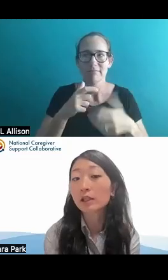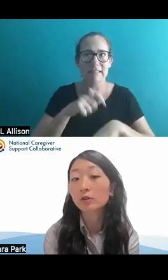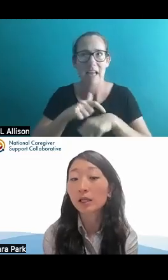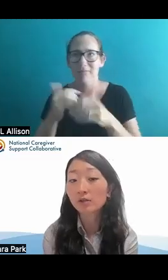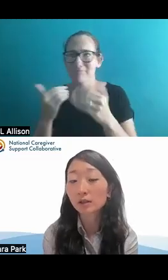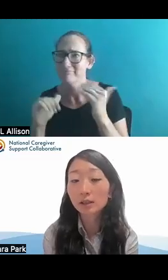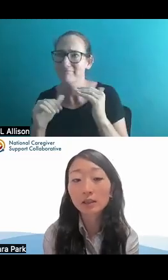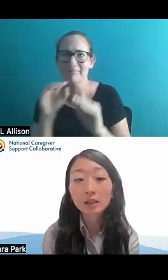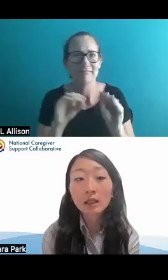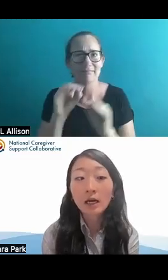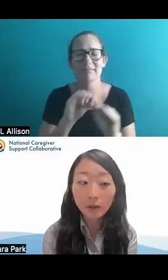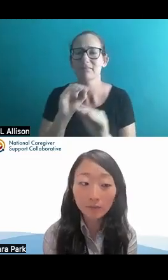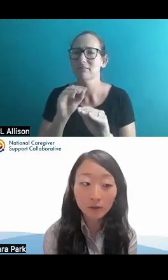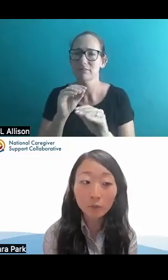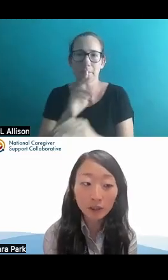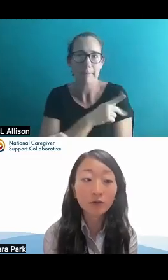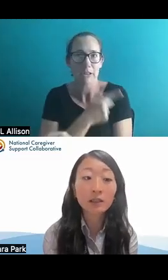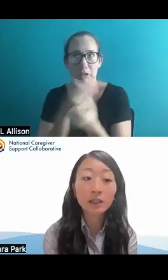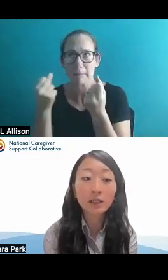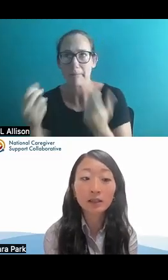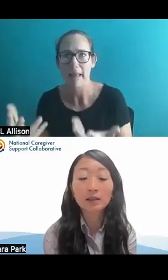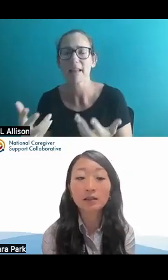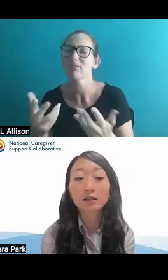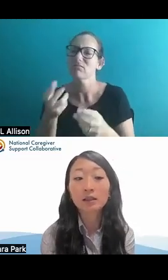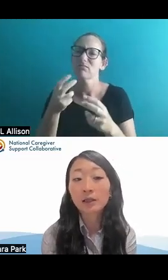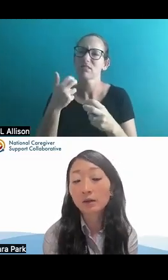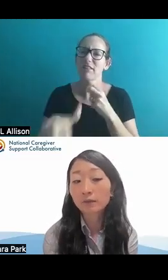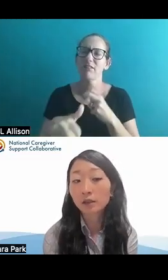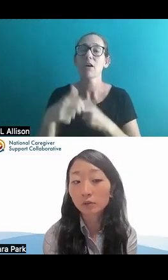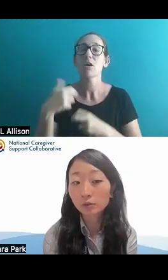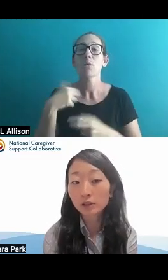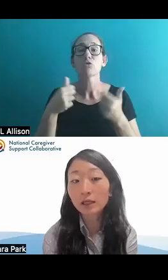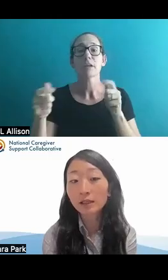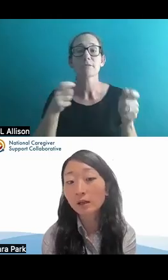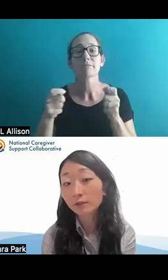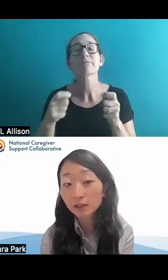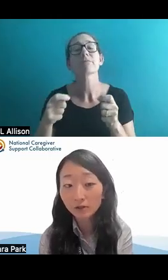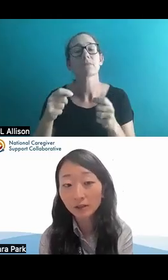each patient. However, we try to mitigate these concerns by offering tools to guide conversations